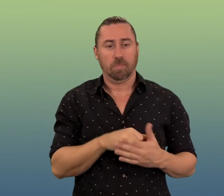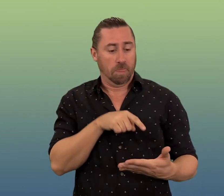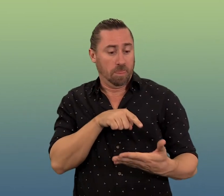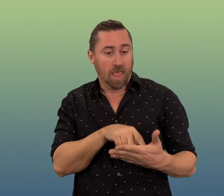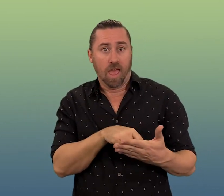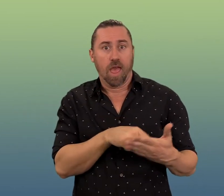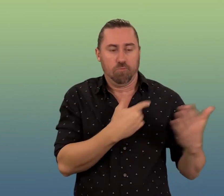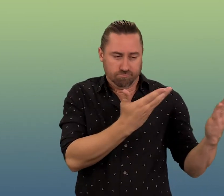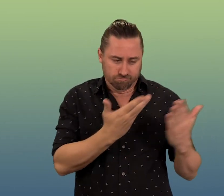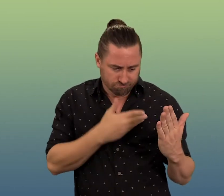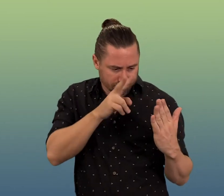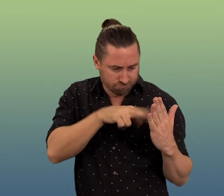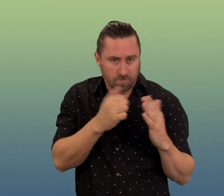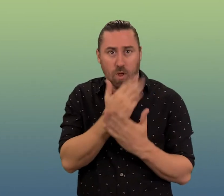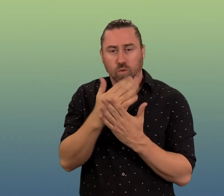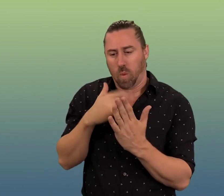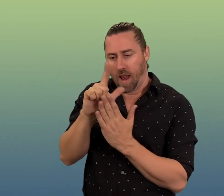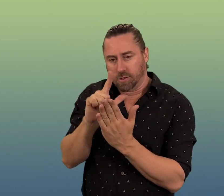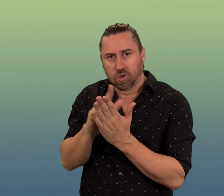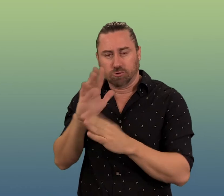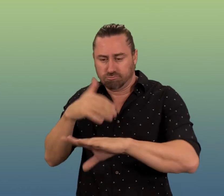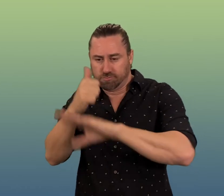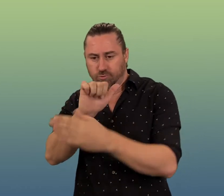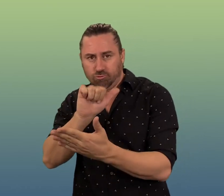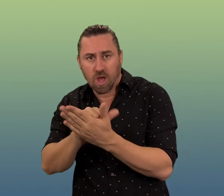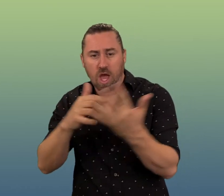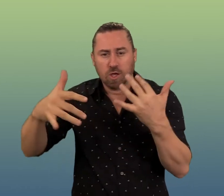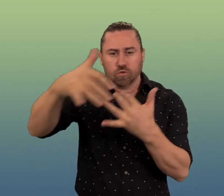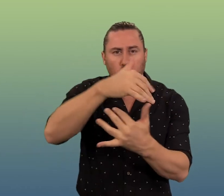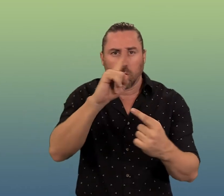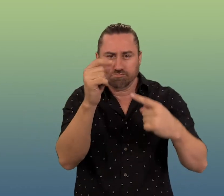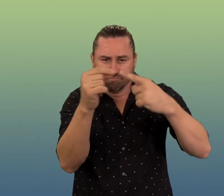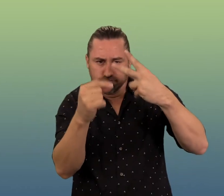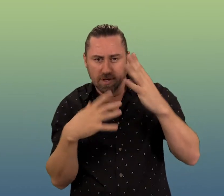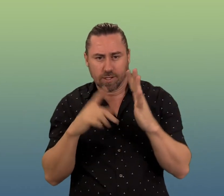It guides legislation and forms social expectation for Australia and Queensland.